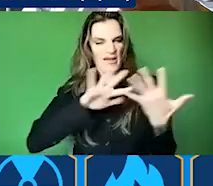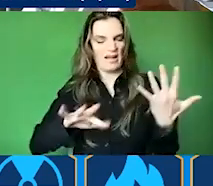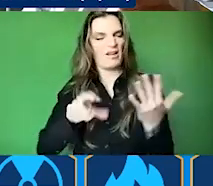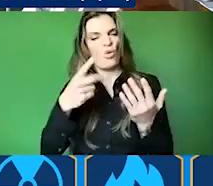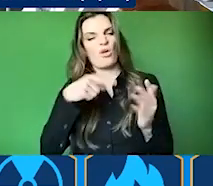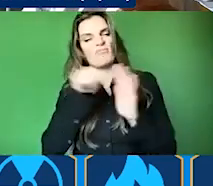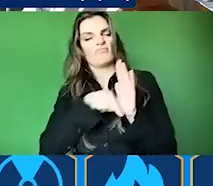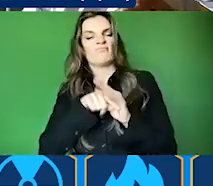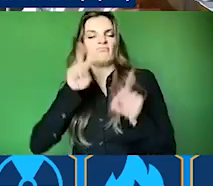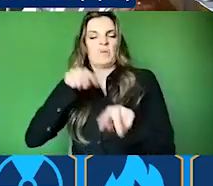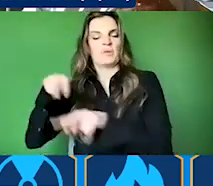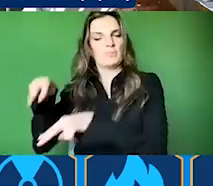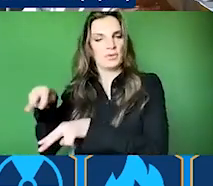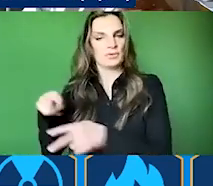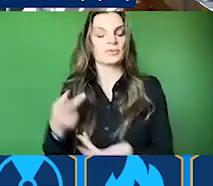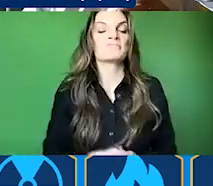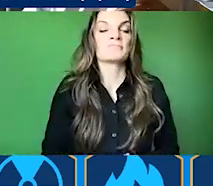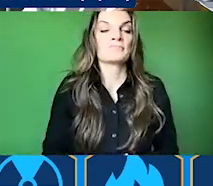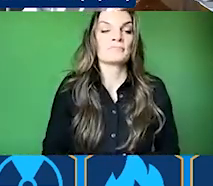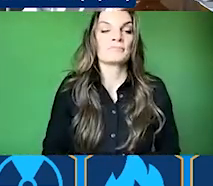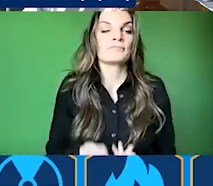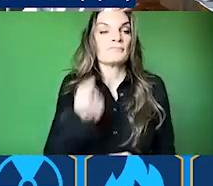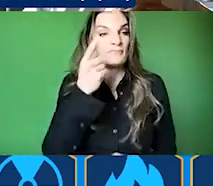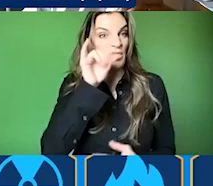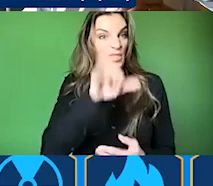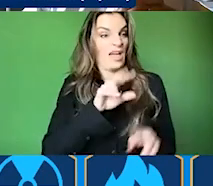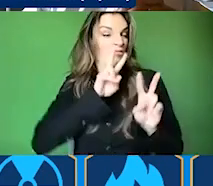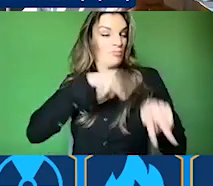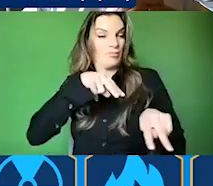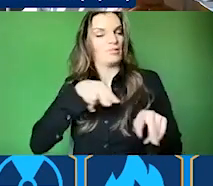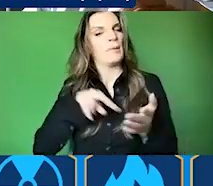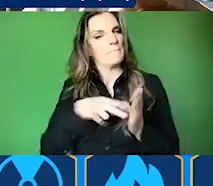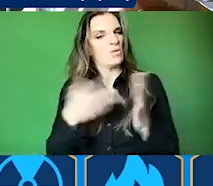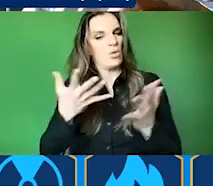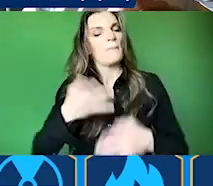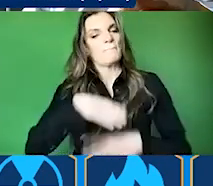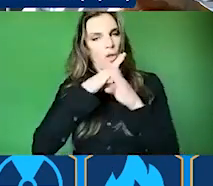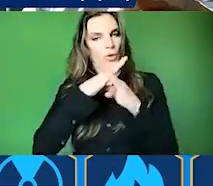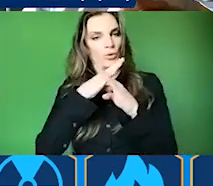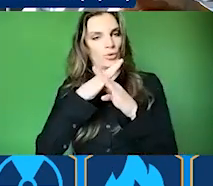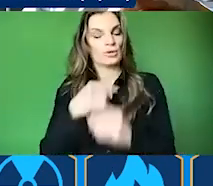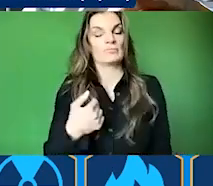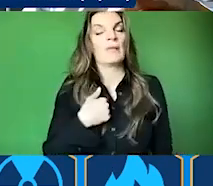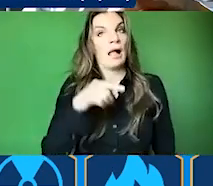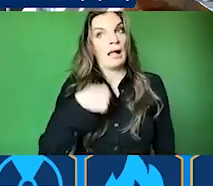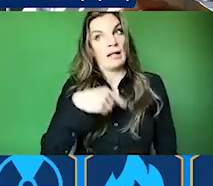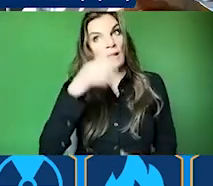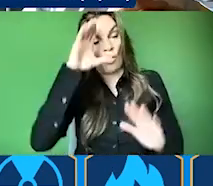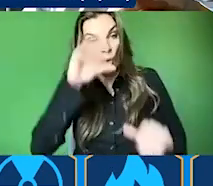that no one consciously having barriers and being excluded.